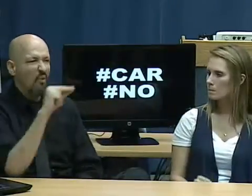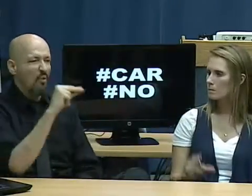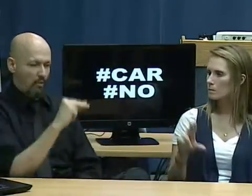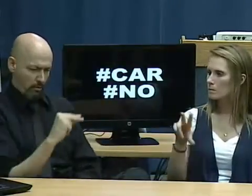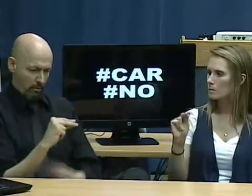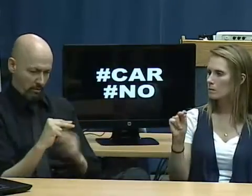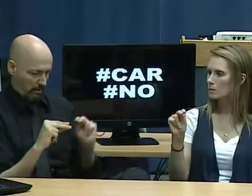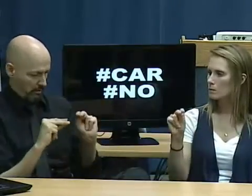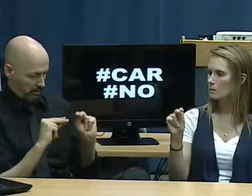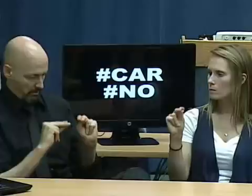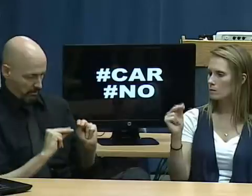#NO